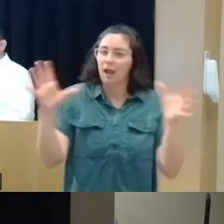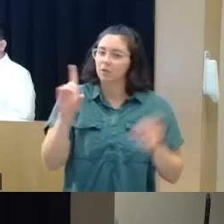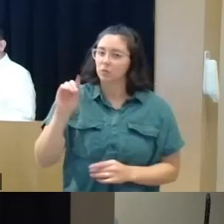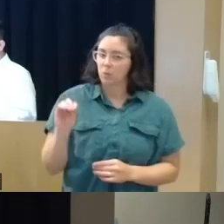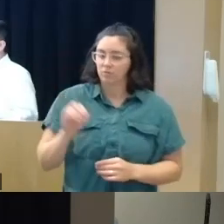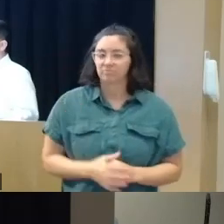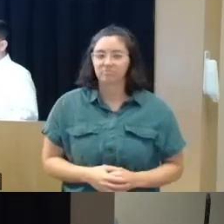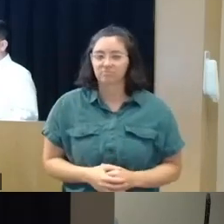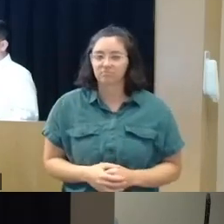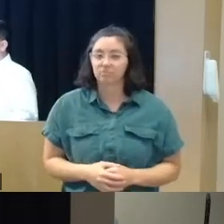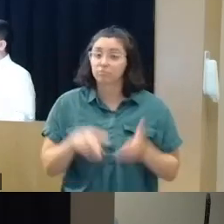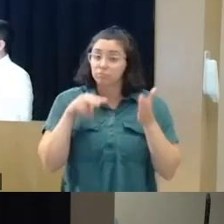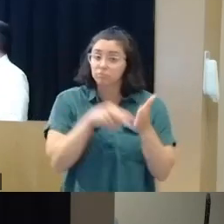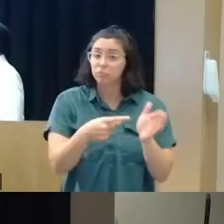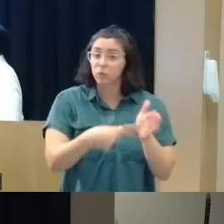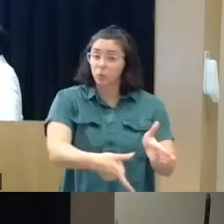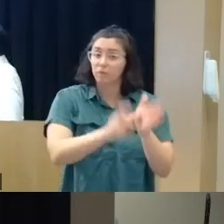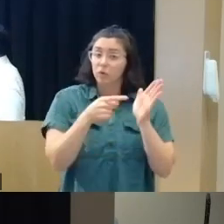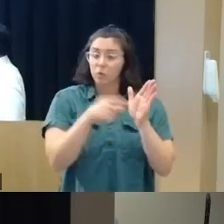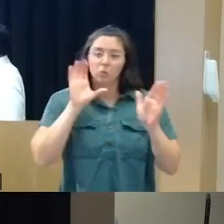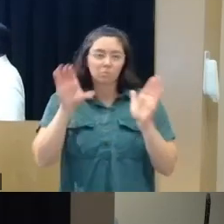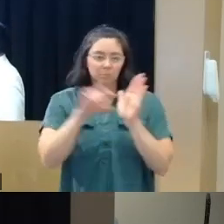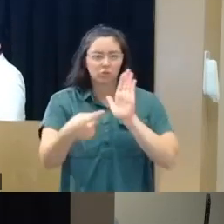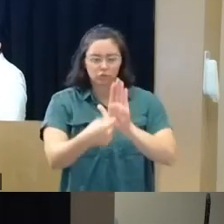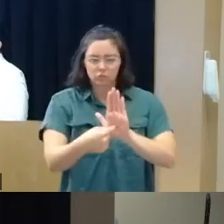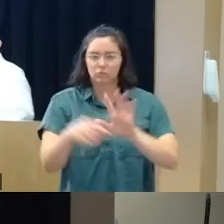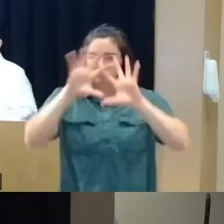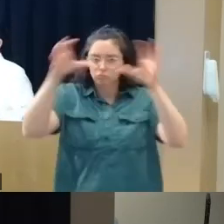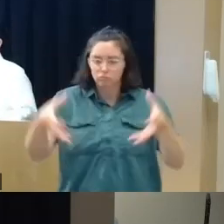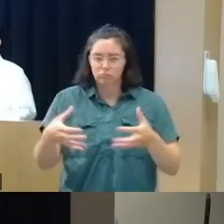this review that showed this and I was just like this is a this is amazing this is exactly